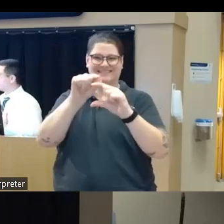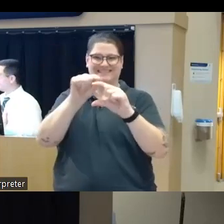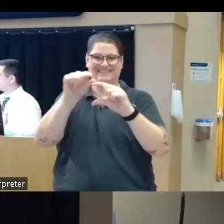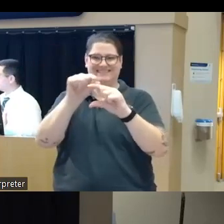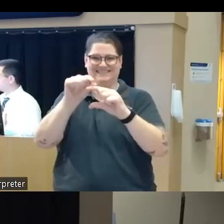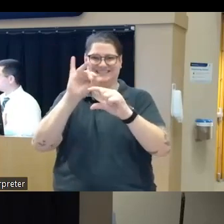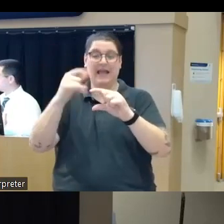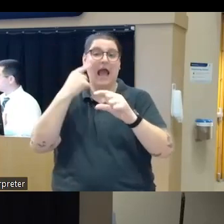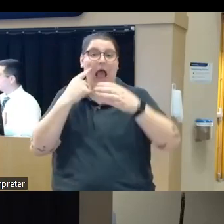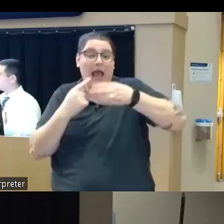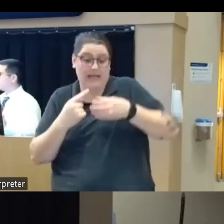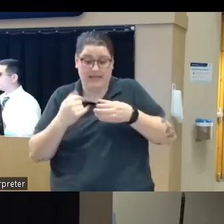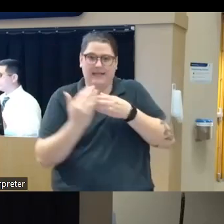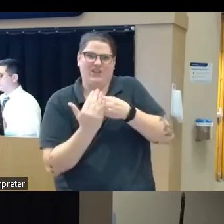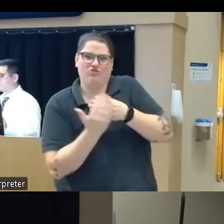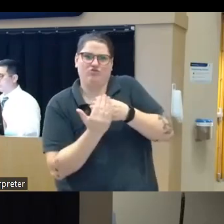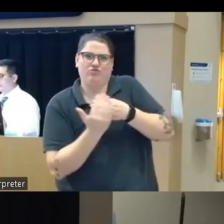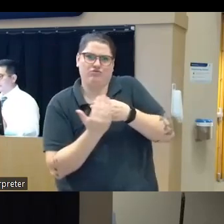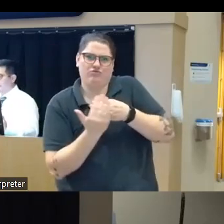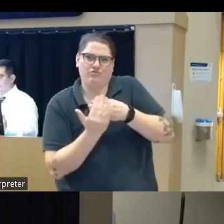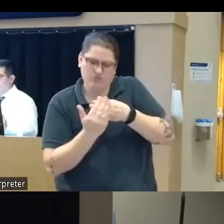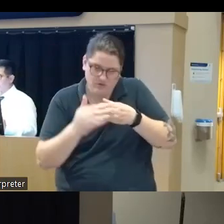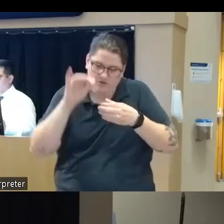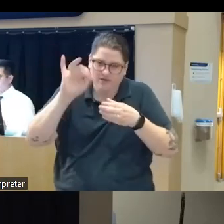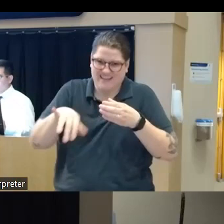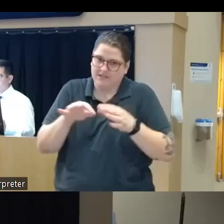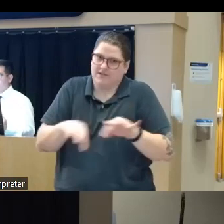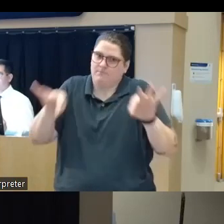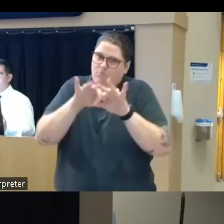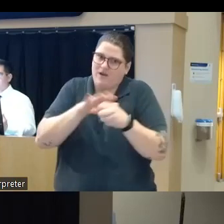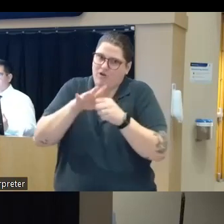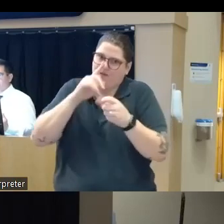really related to another sort of important area of research of mine which is looking at